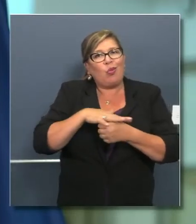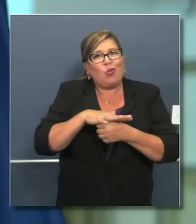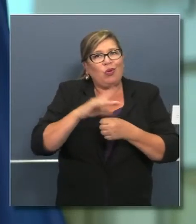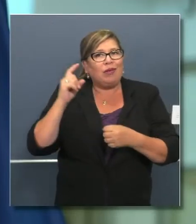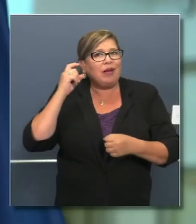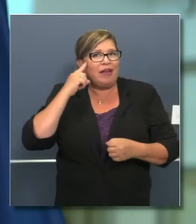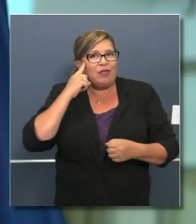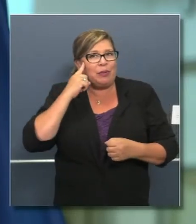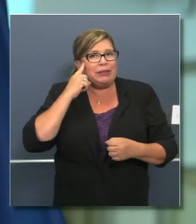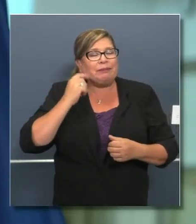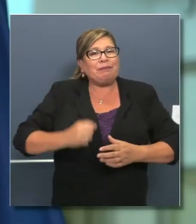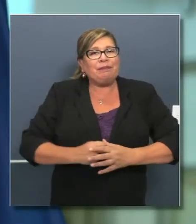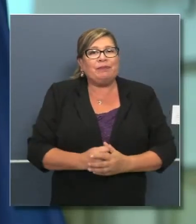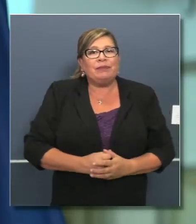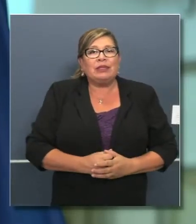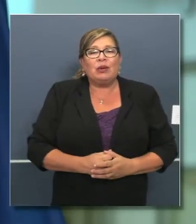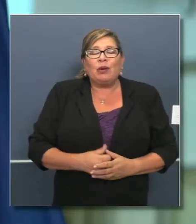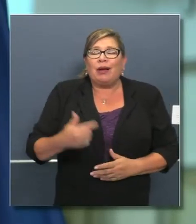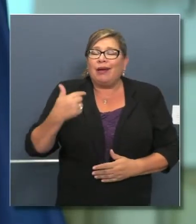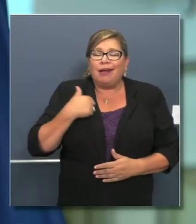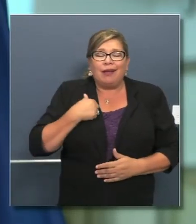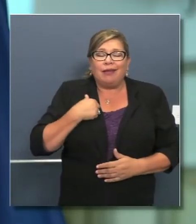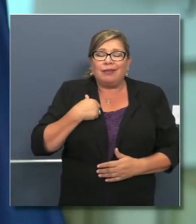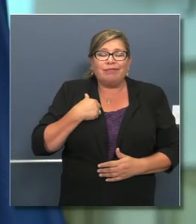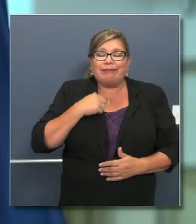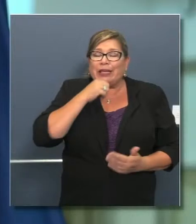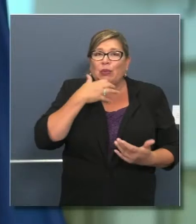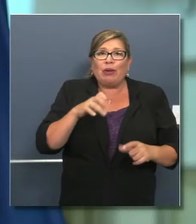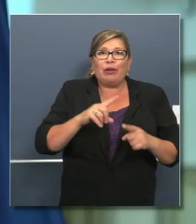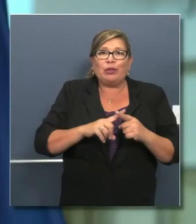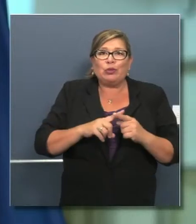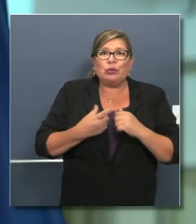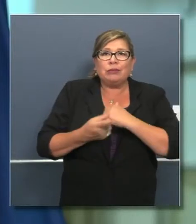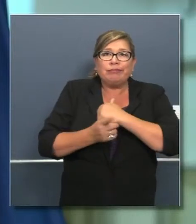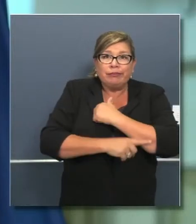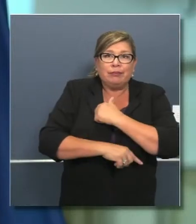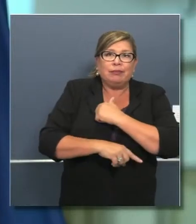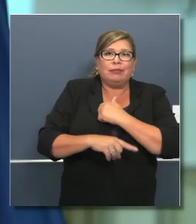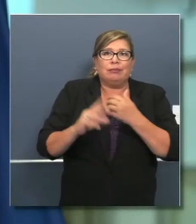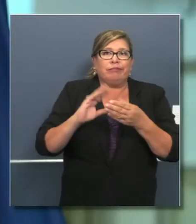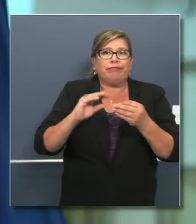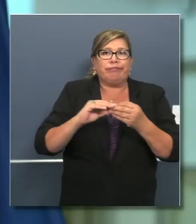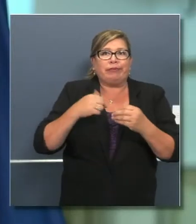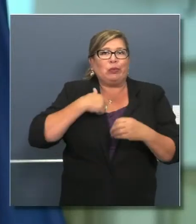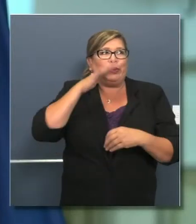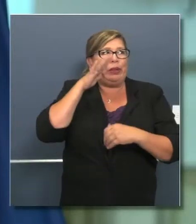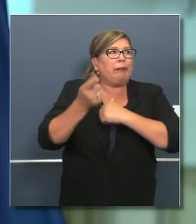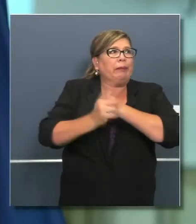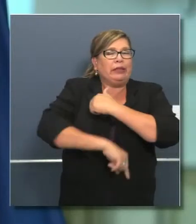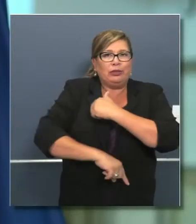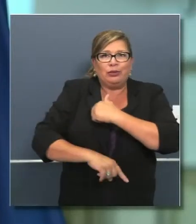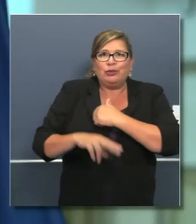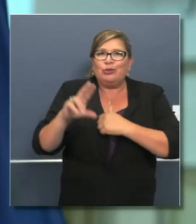to I don't want to be that guy that one talking in punitive terms because I just believe we all